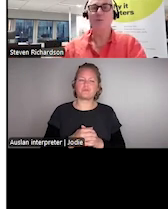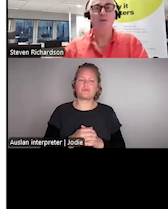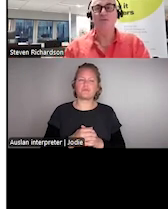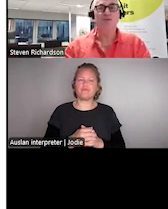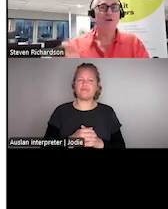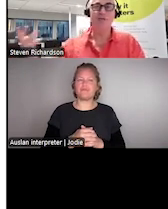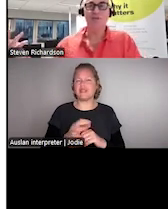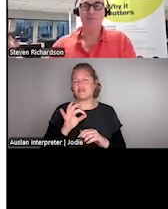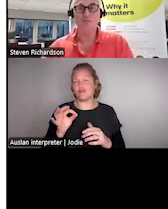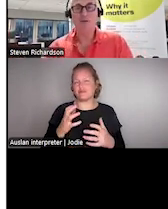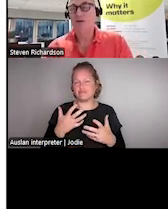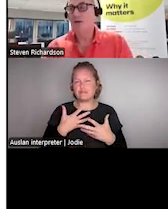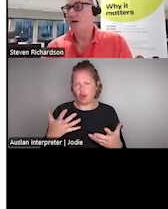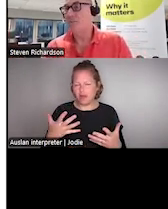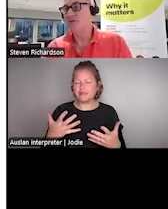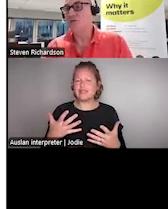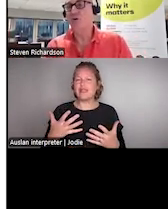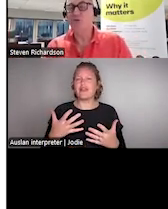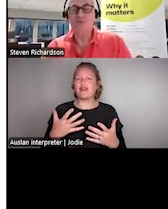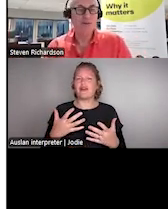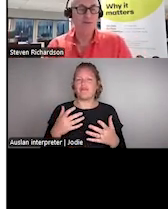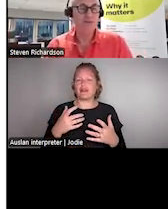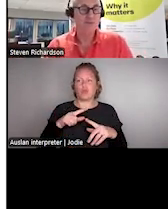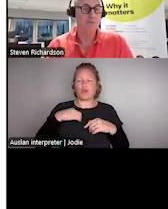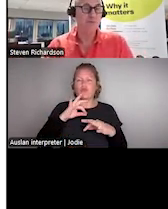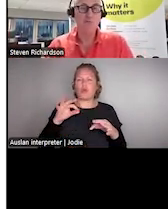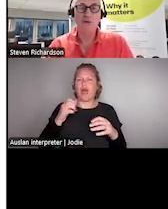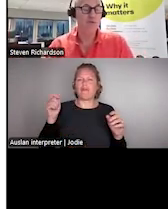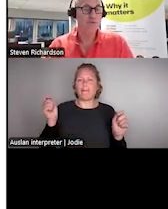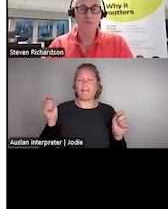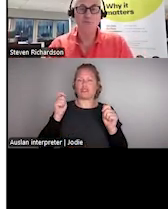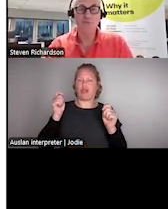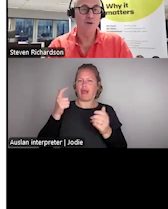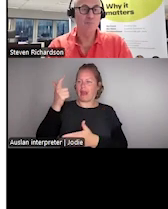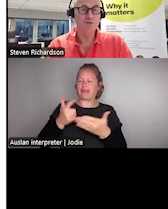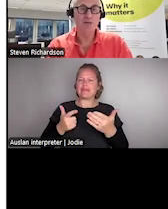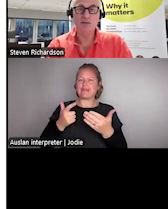we don't have a giant list of medical data we can send to you of people who are going to magically